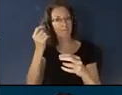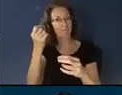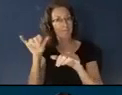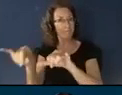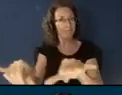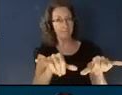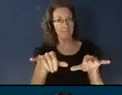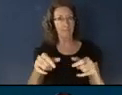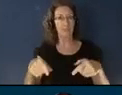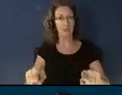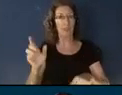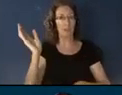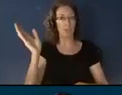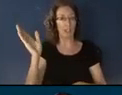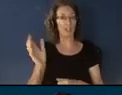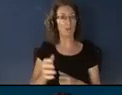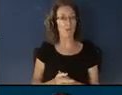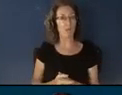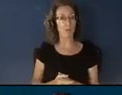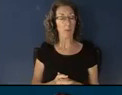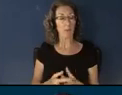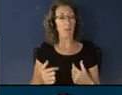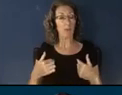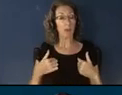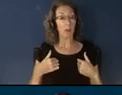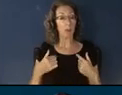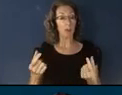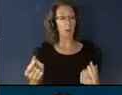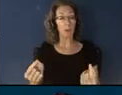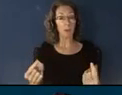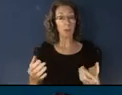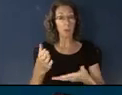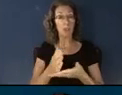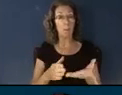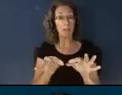the conference. I'm going to briefly go over some of the captioning and the transcriptions.